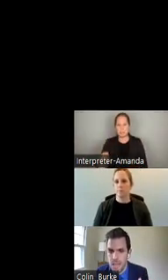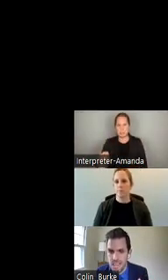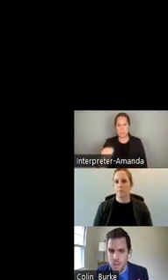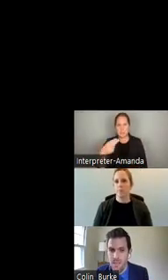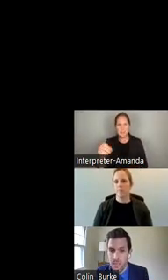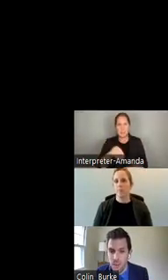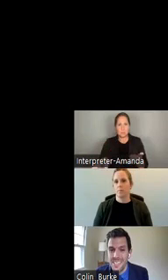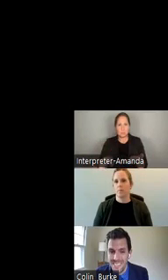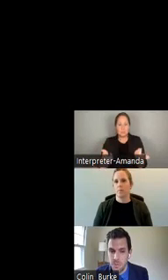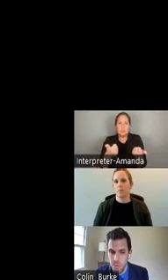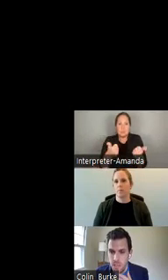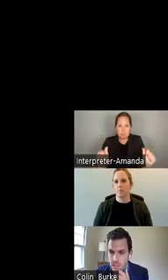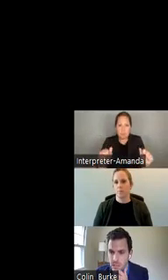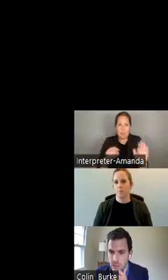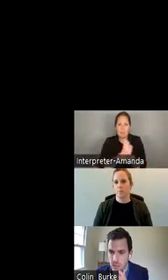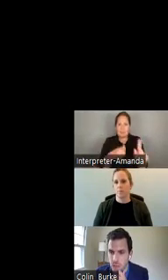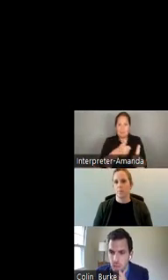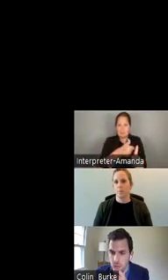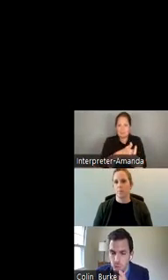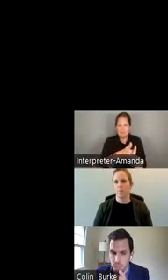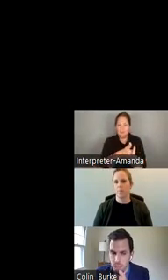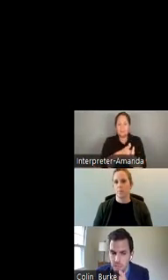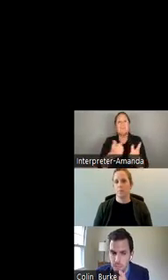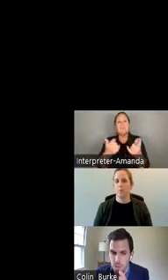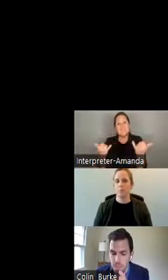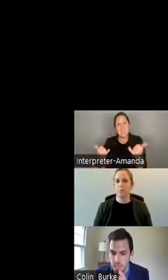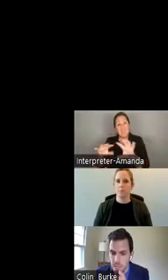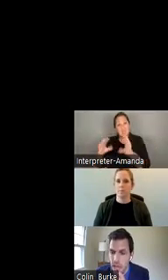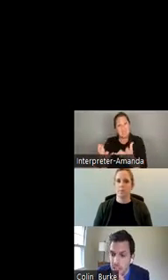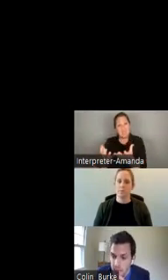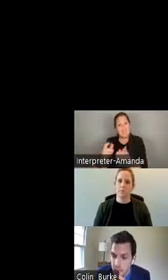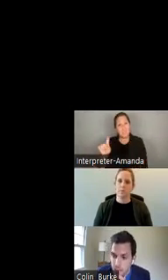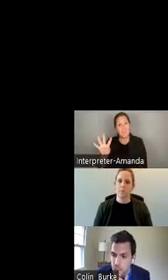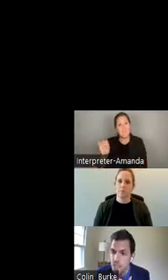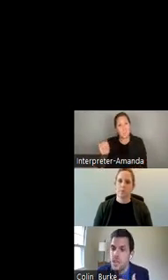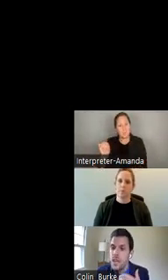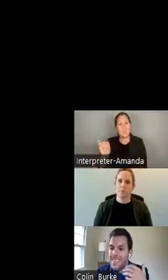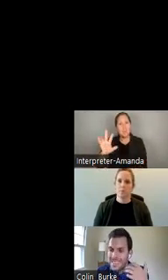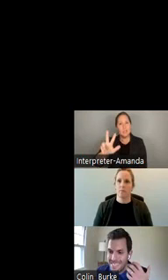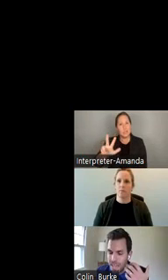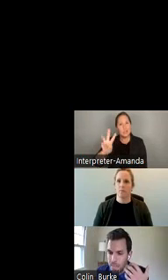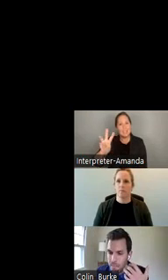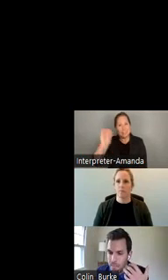here we have 36 percent of these youth reporting a lifetime suicide attempt as Katie mentioned that